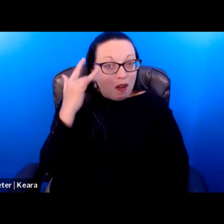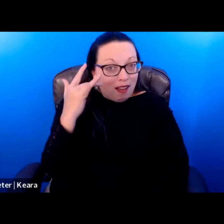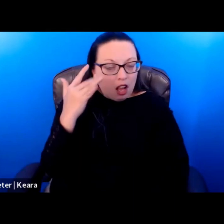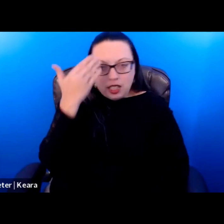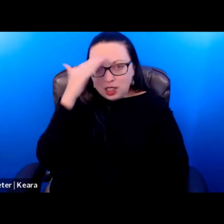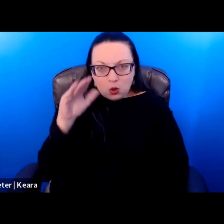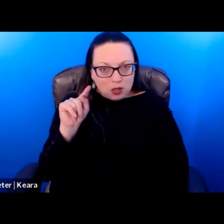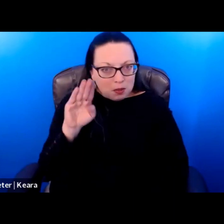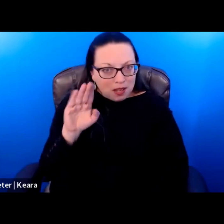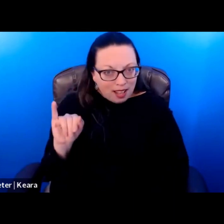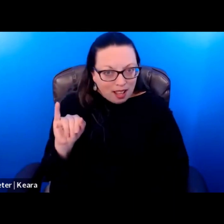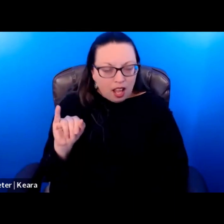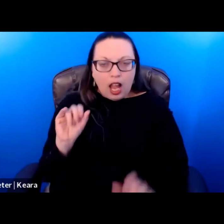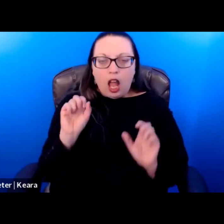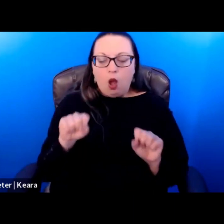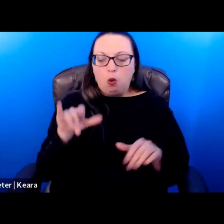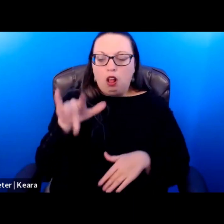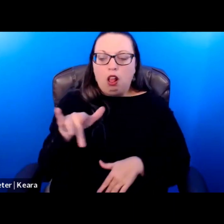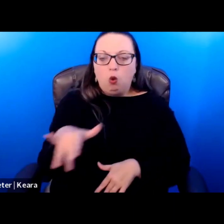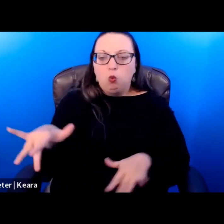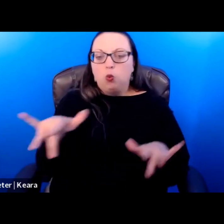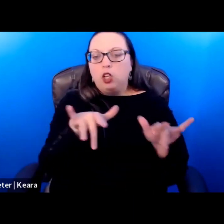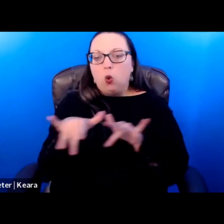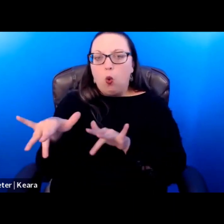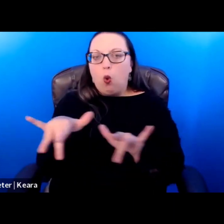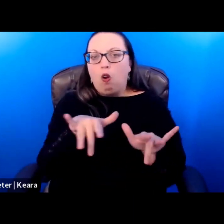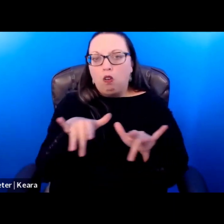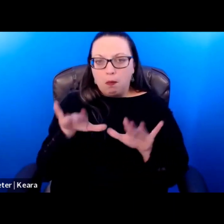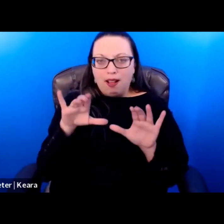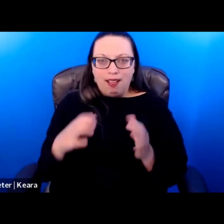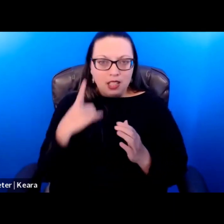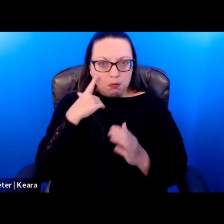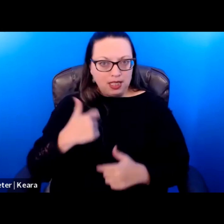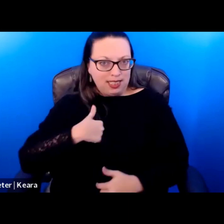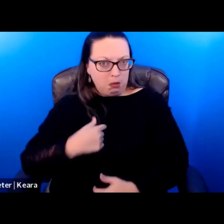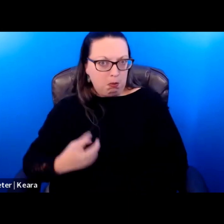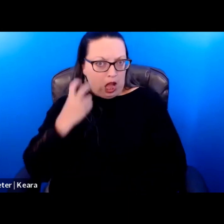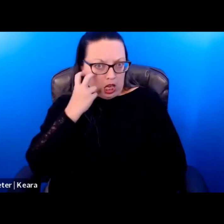I was able to take record my classes because of my blinds. So then if I didn't understand what